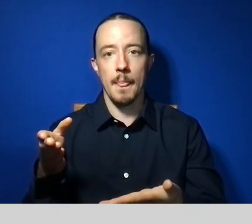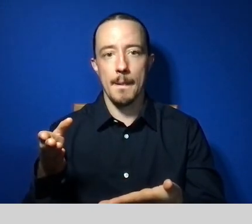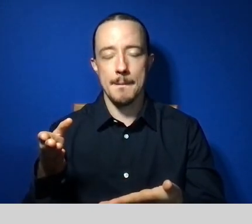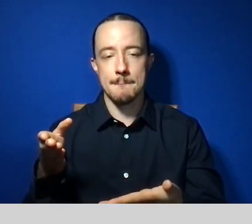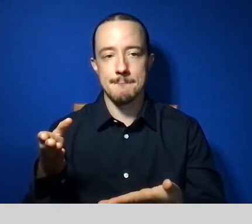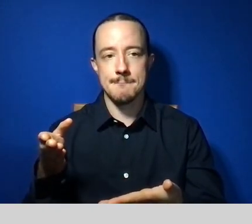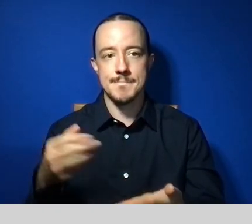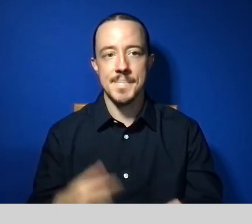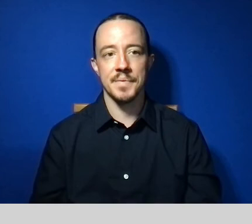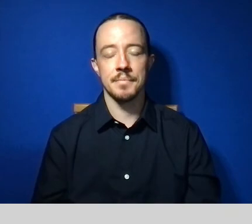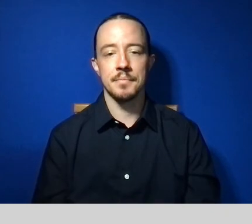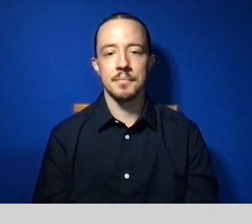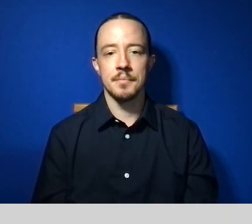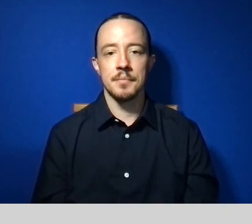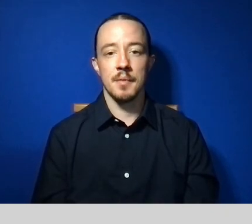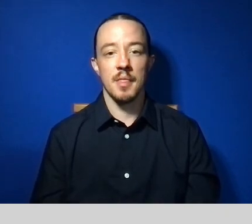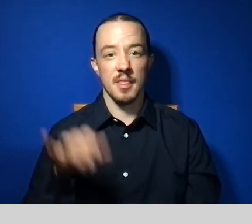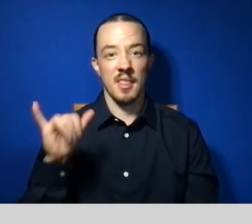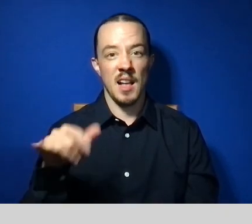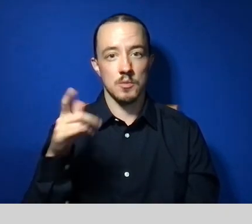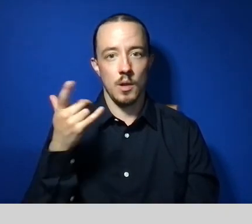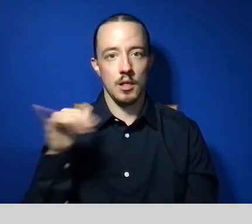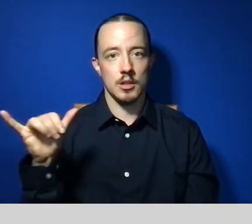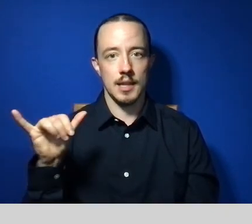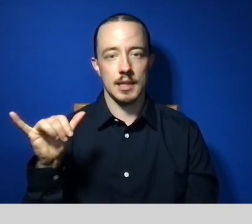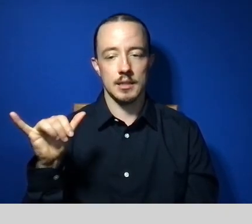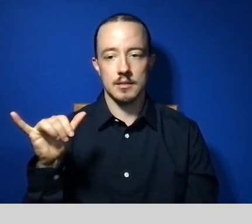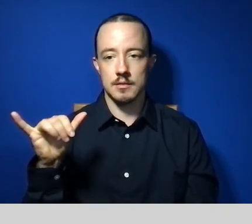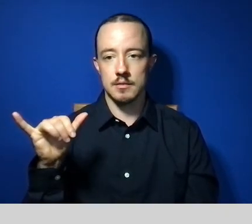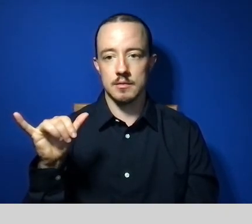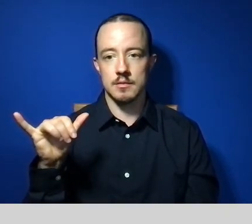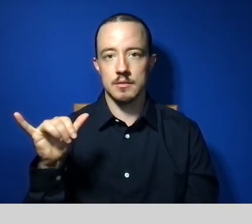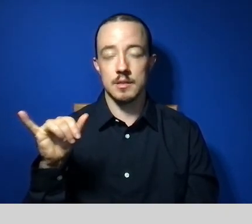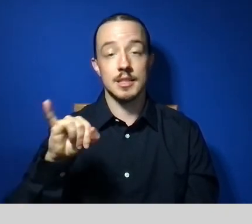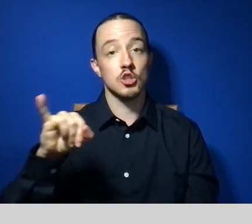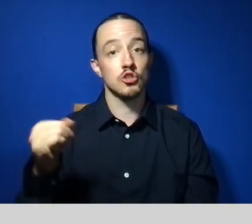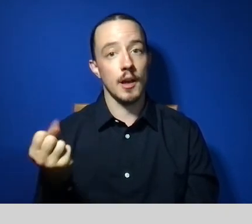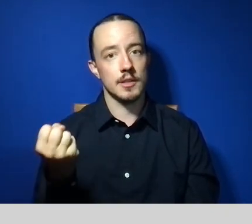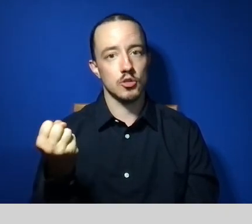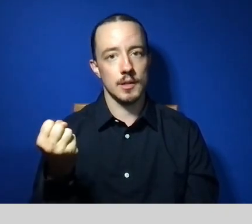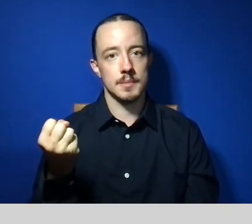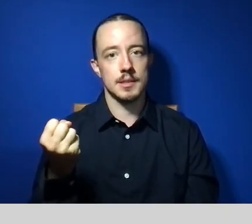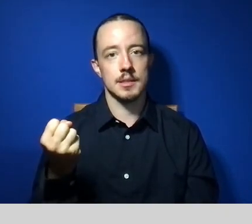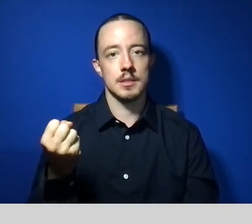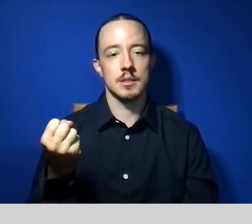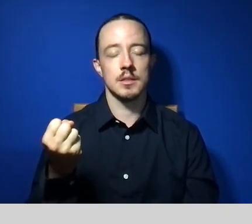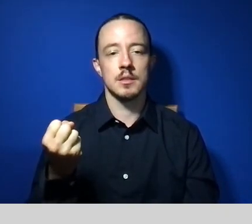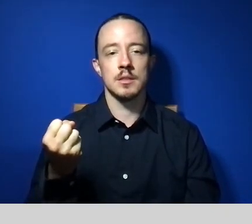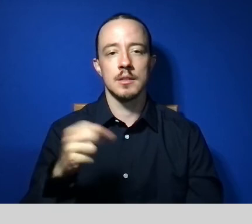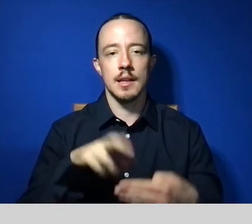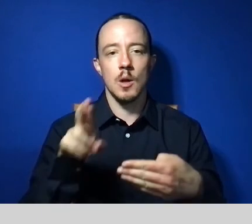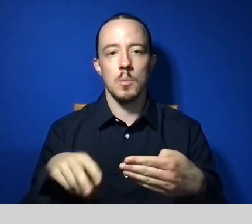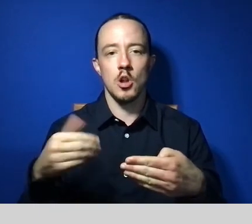sorry, over here, this is what it looks like. It is a, it's a Java script, it's output.